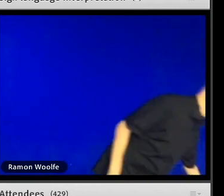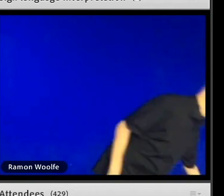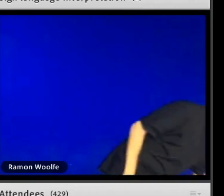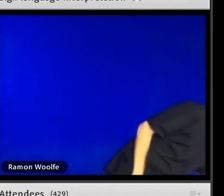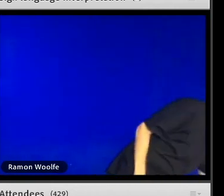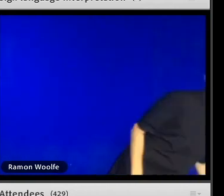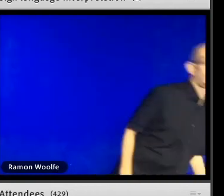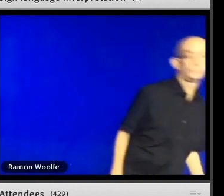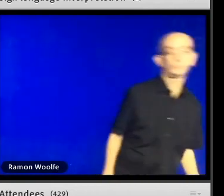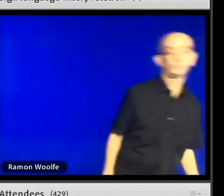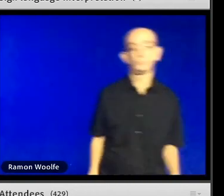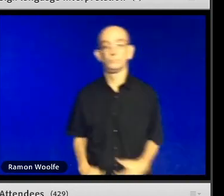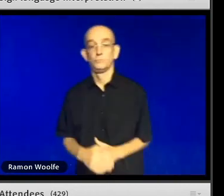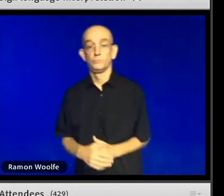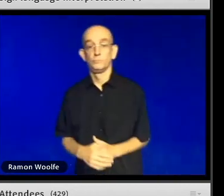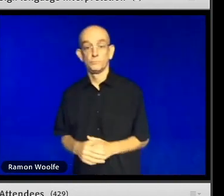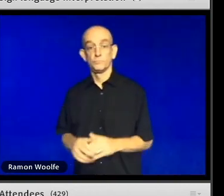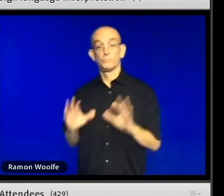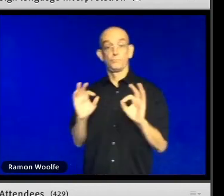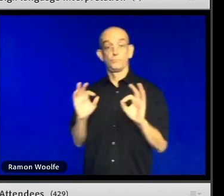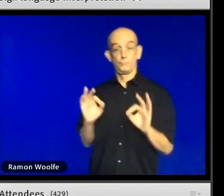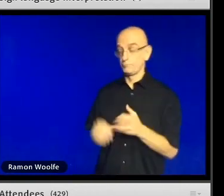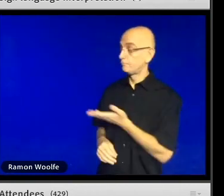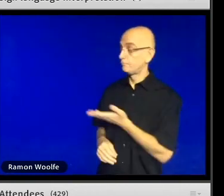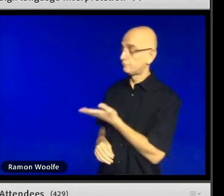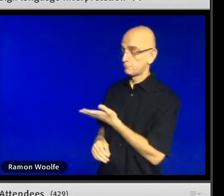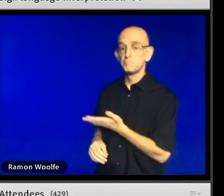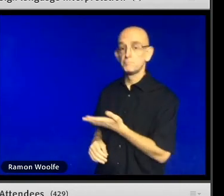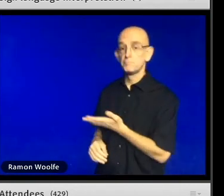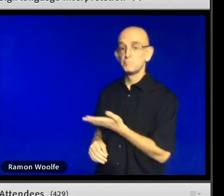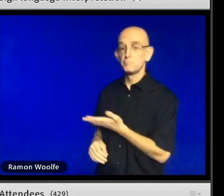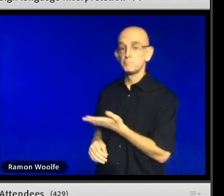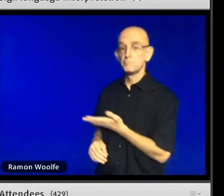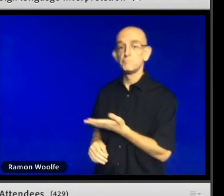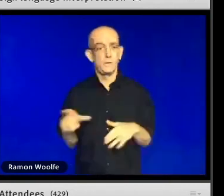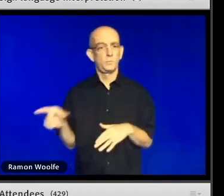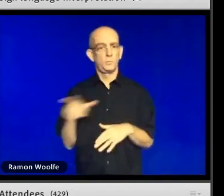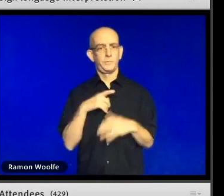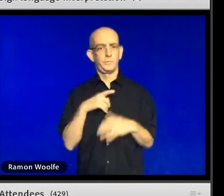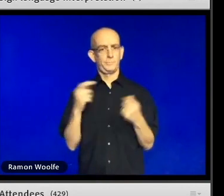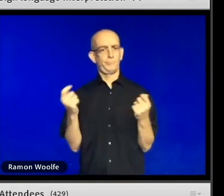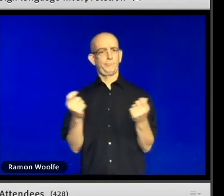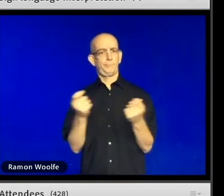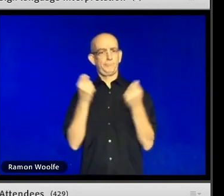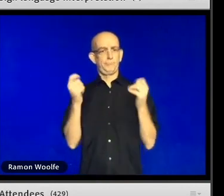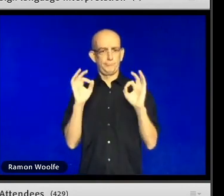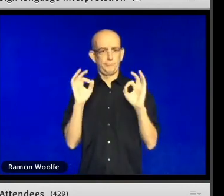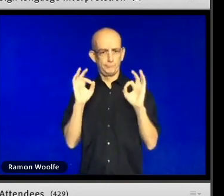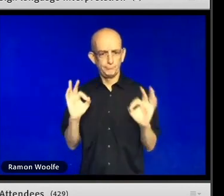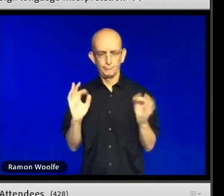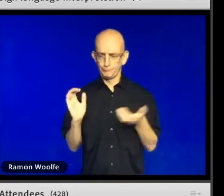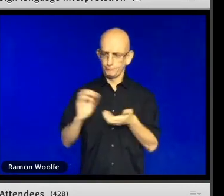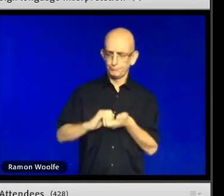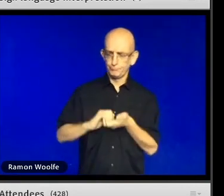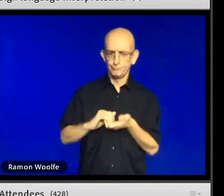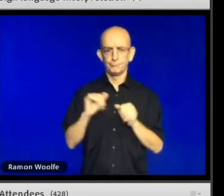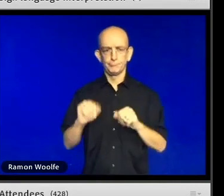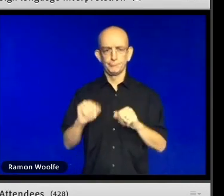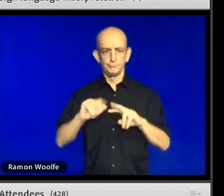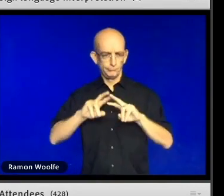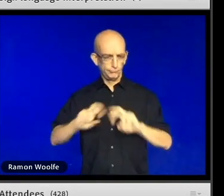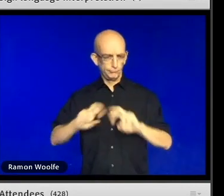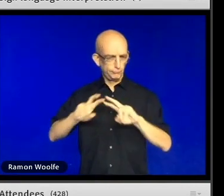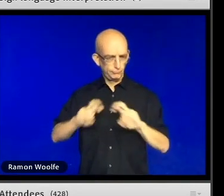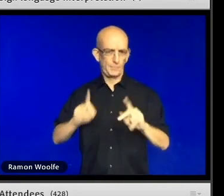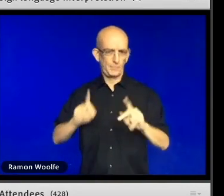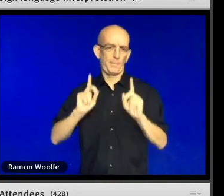response as a first step in order to have an overview of the situation and to a second